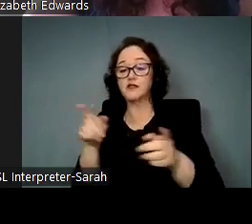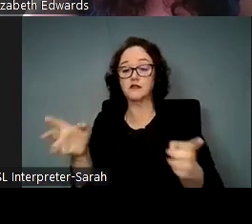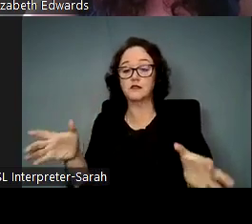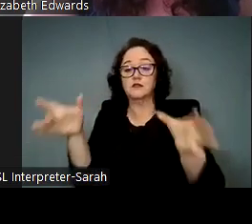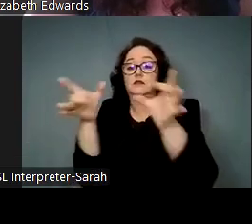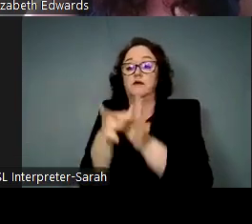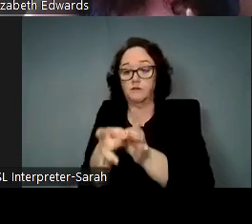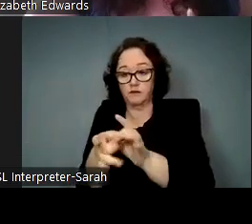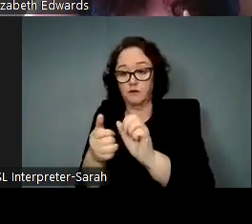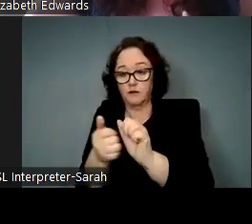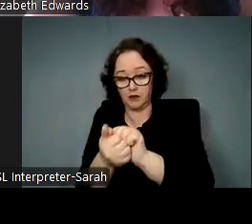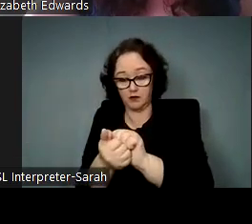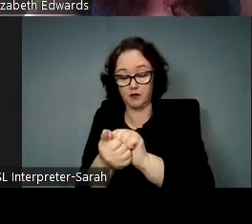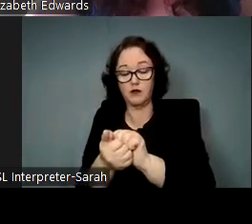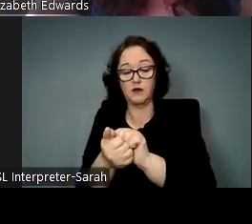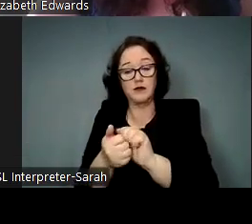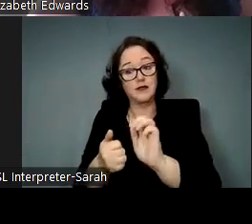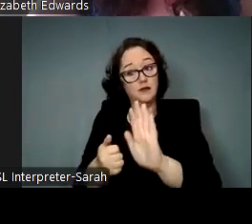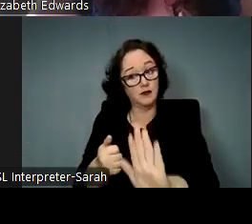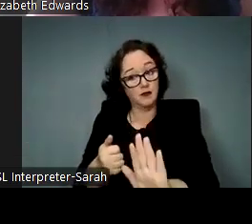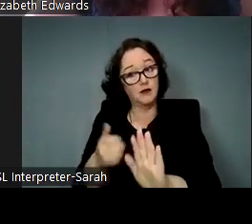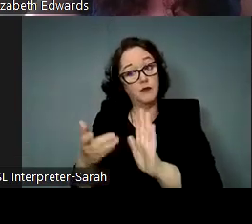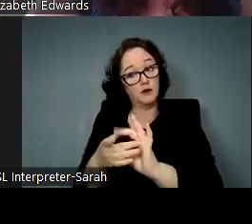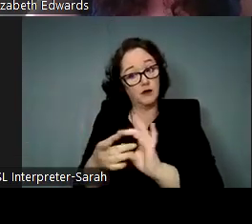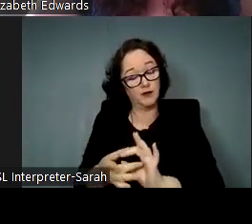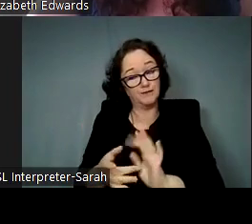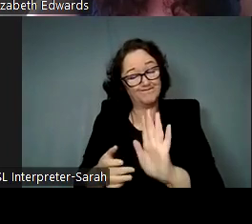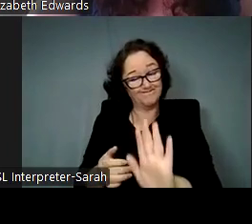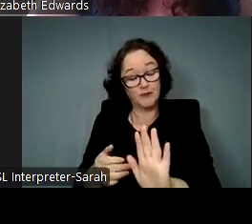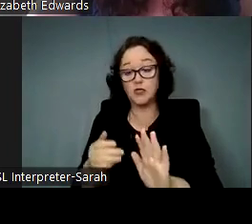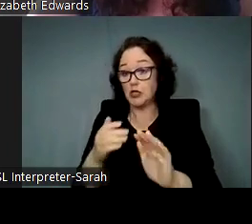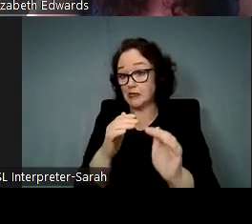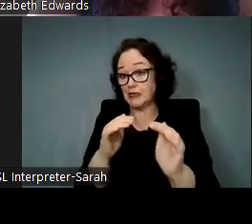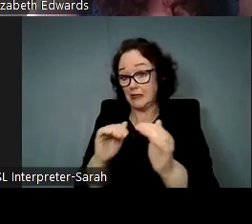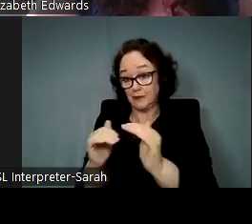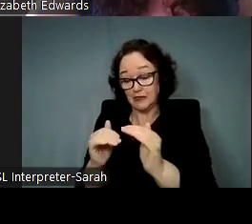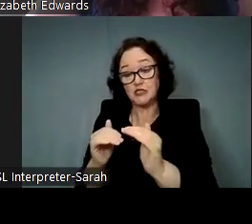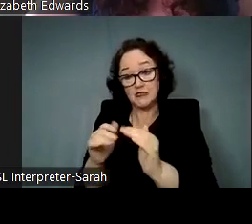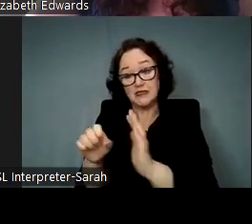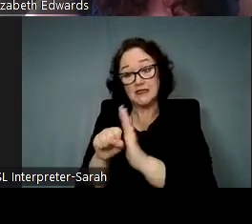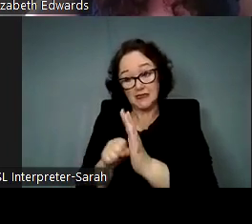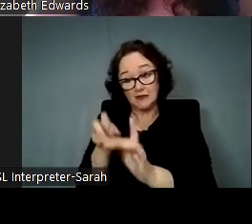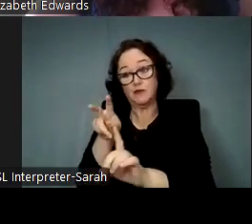there's actually limitations that a state applies to services, that are not actually listed in the amendment, and are